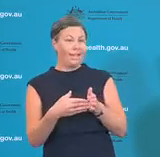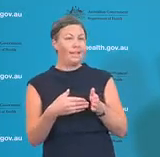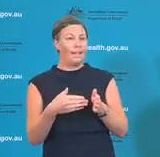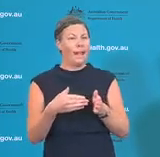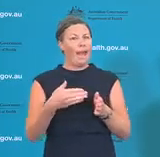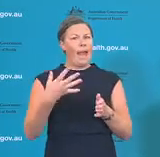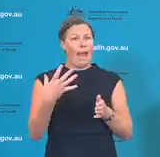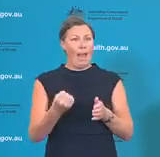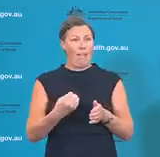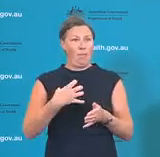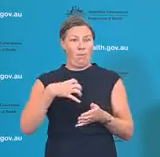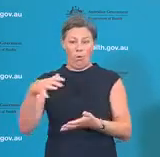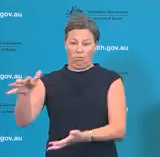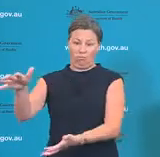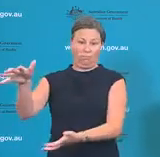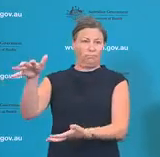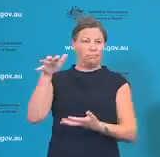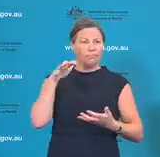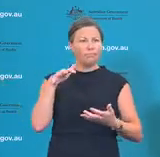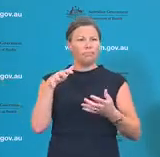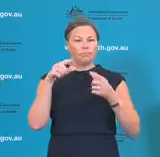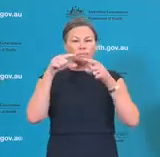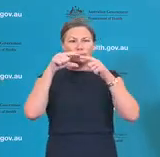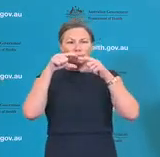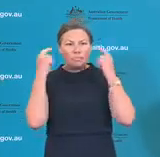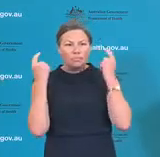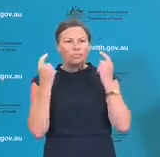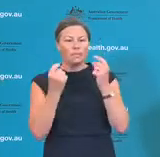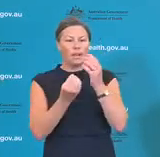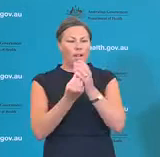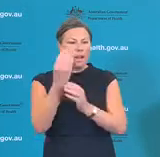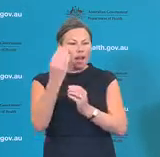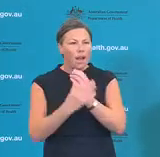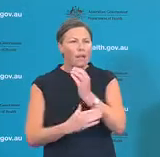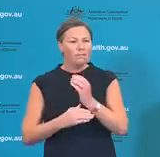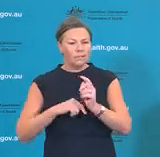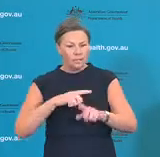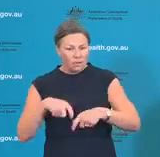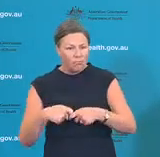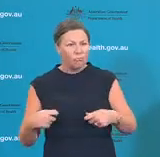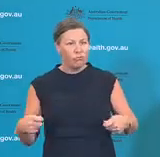the supply and in delivery of personal protective equipment into Australia that